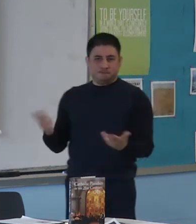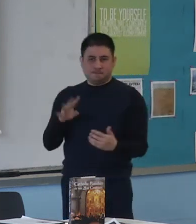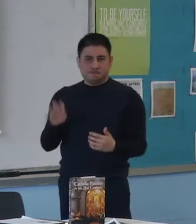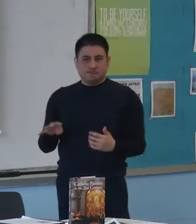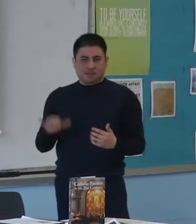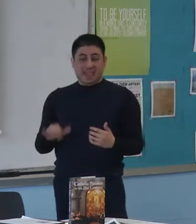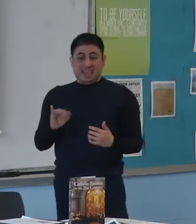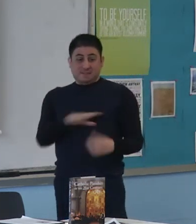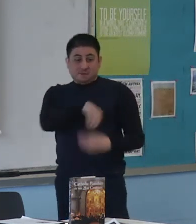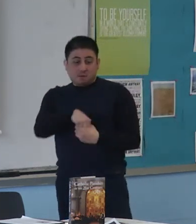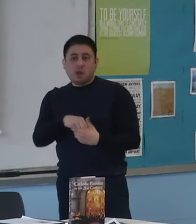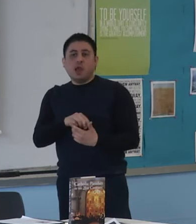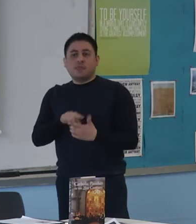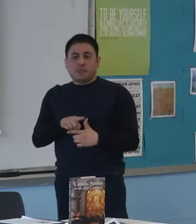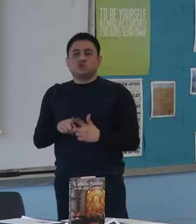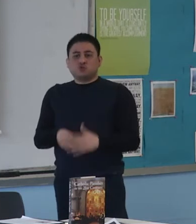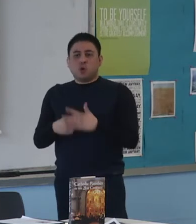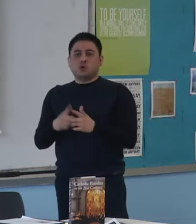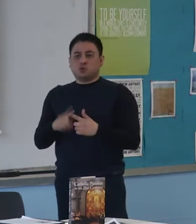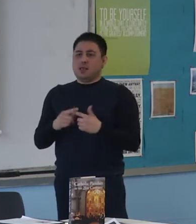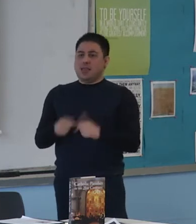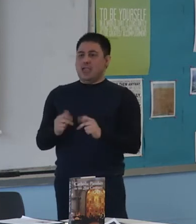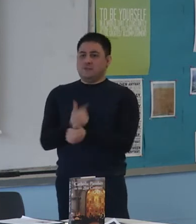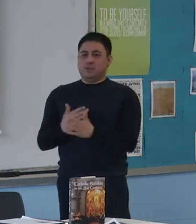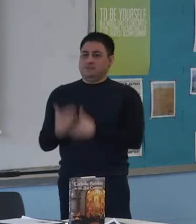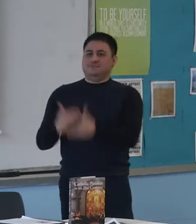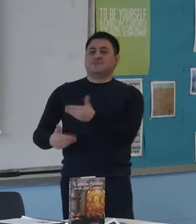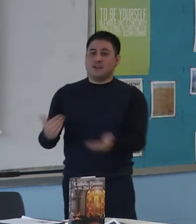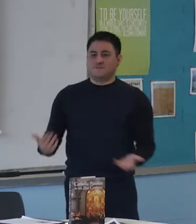if you do that, you start to let it just unfold.